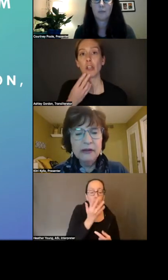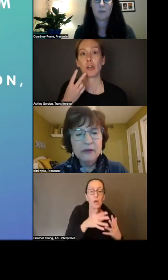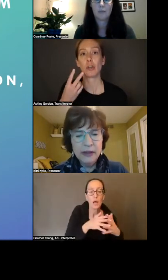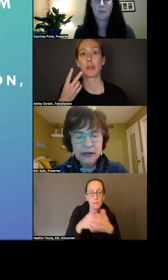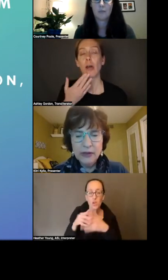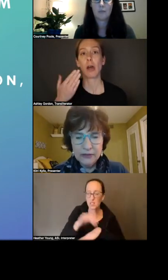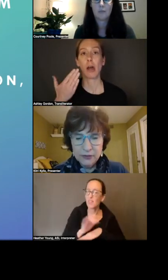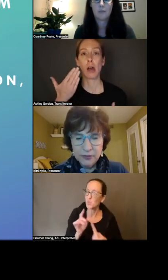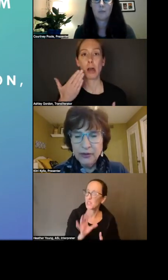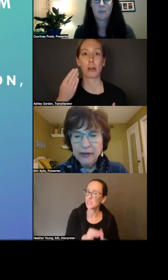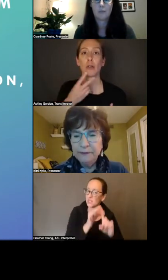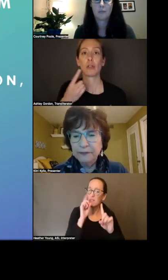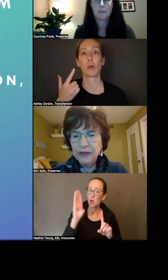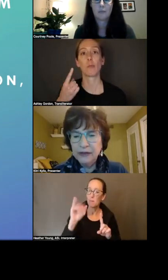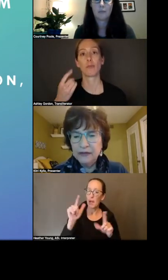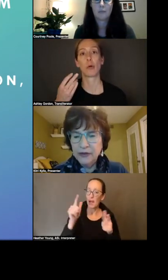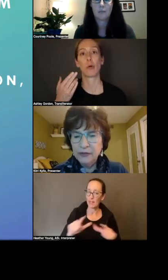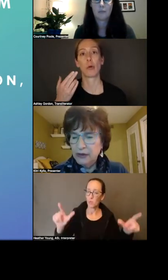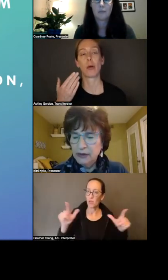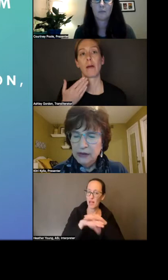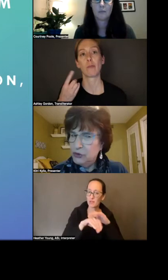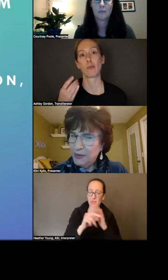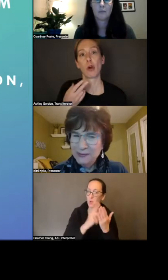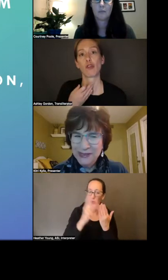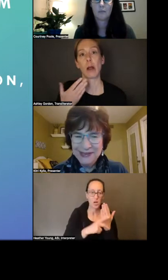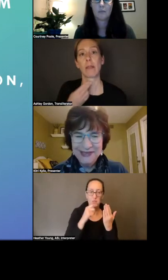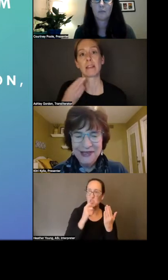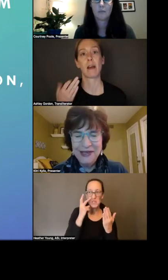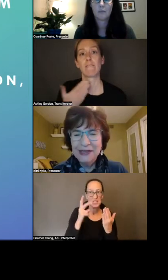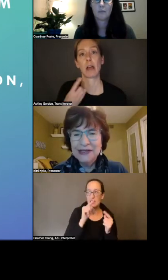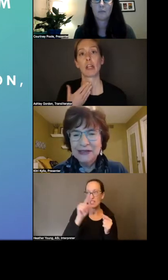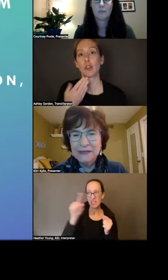of a bilingual access program. That isn't found in too many places in the Untied States.